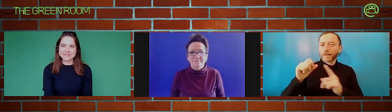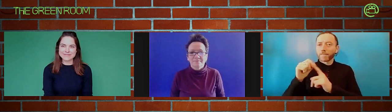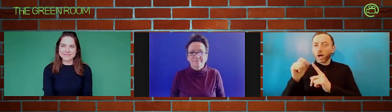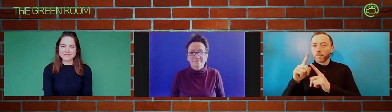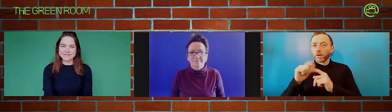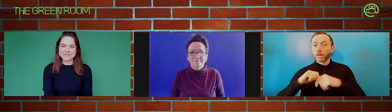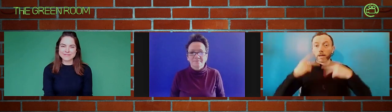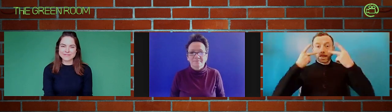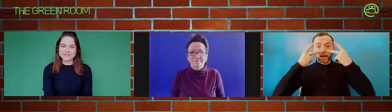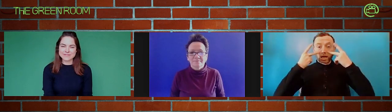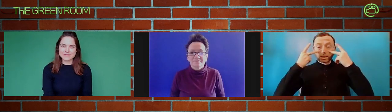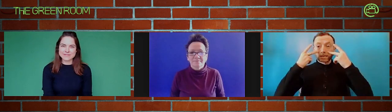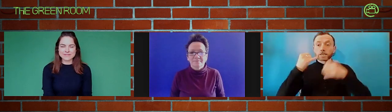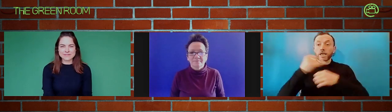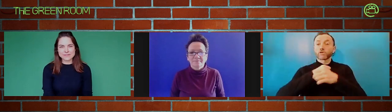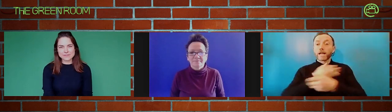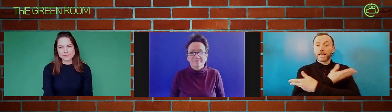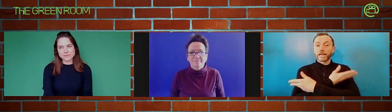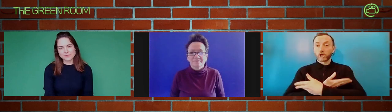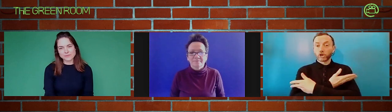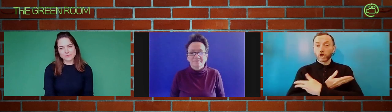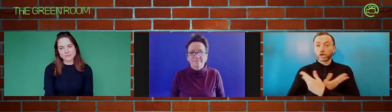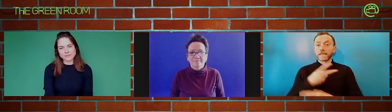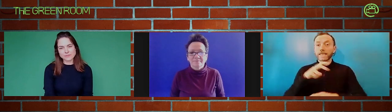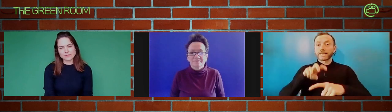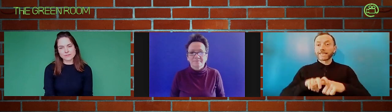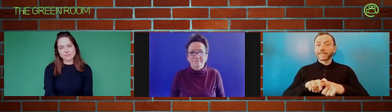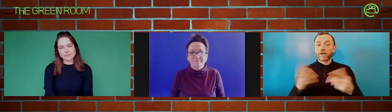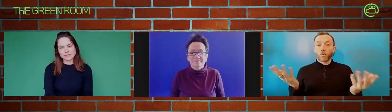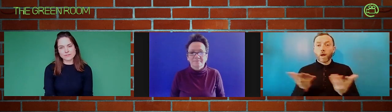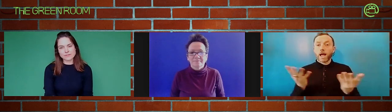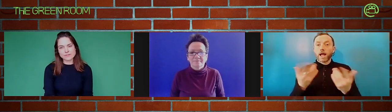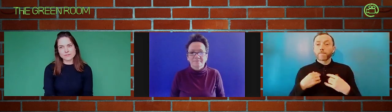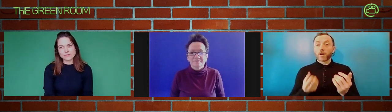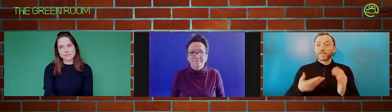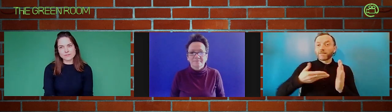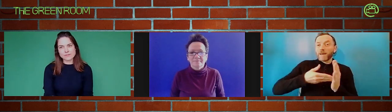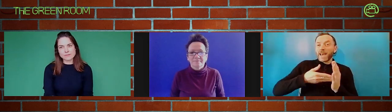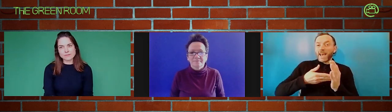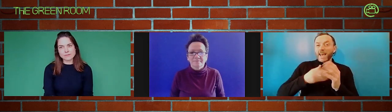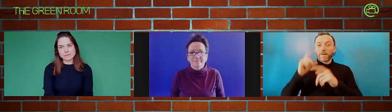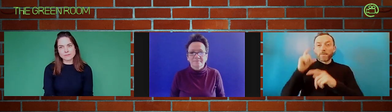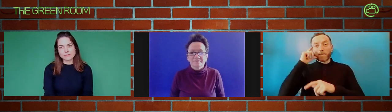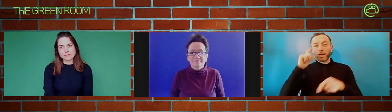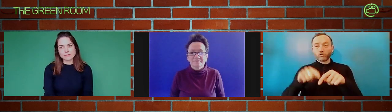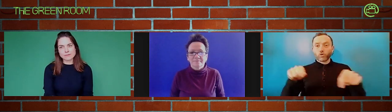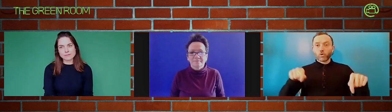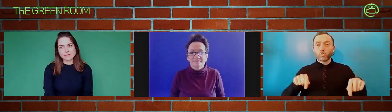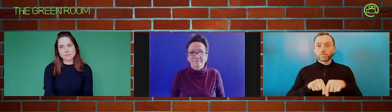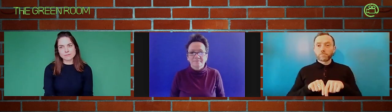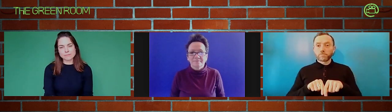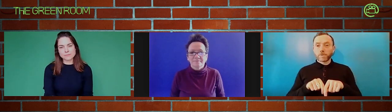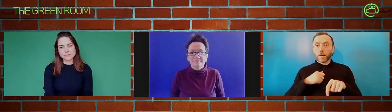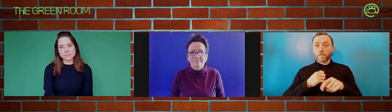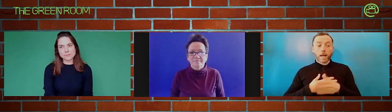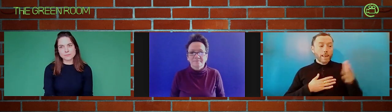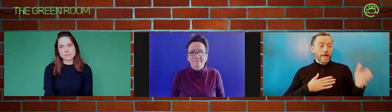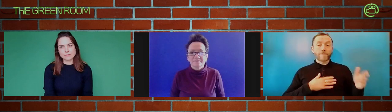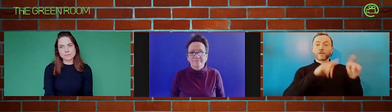t-shirt. I'm sitting in my spare bedroom and there's a window on my left hand side